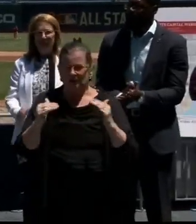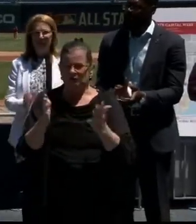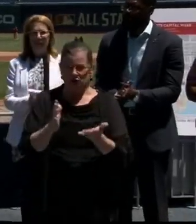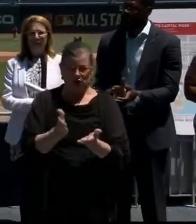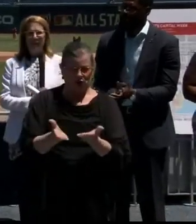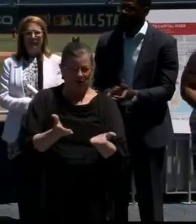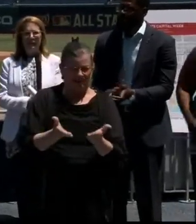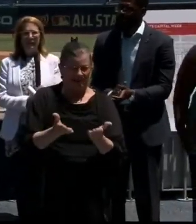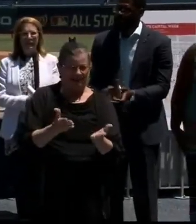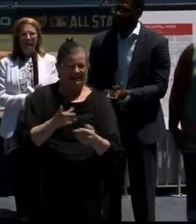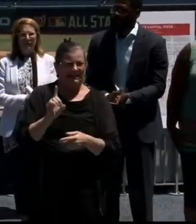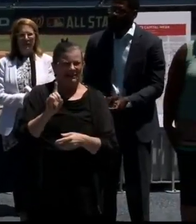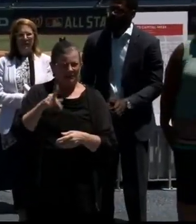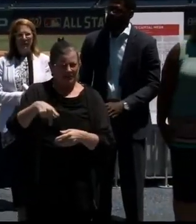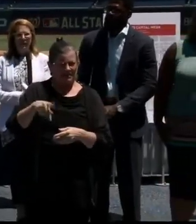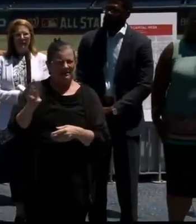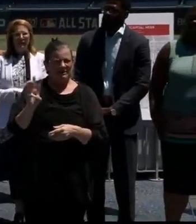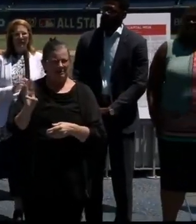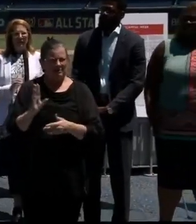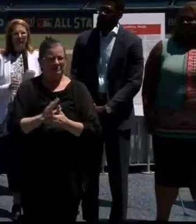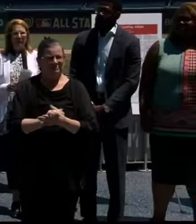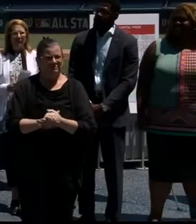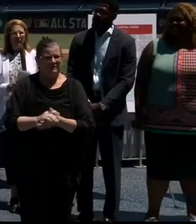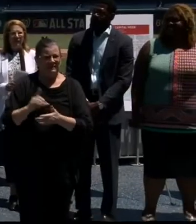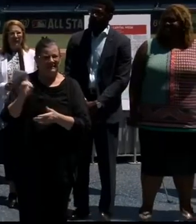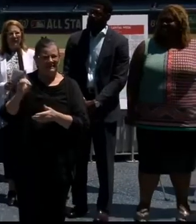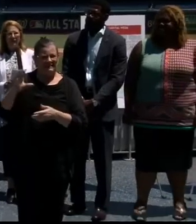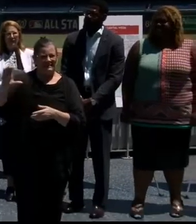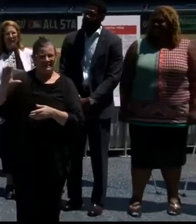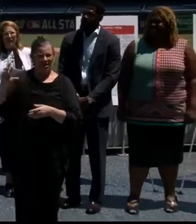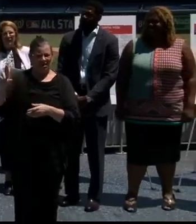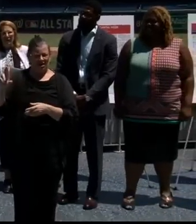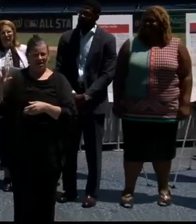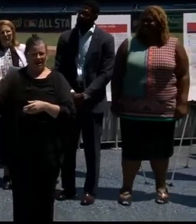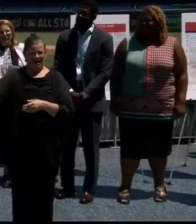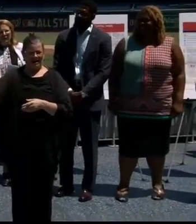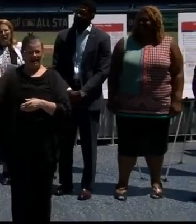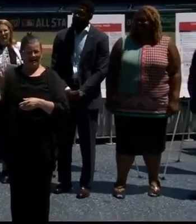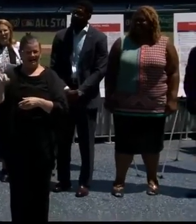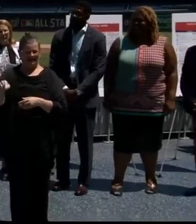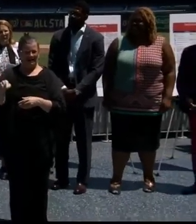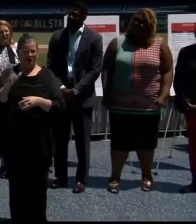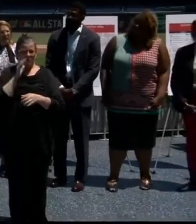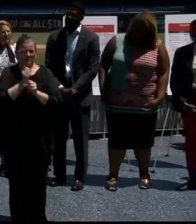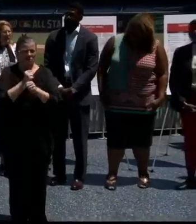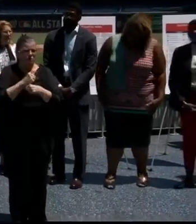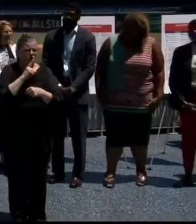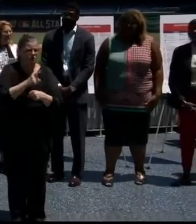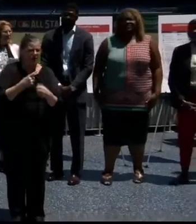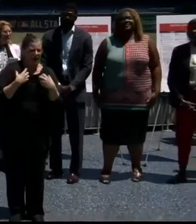DCRA, MAKES SURE EVERYTHING IS ALSO HEALTHY AND SAFE SO THANK YOU.